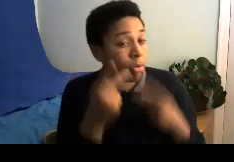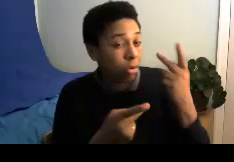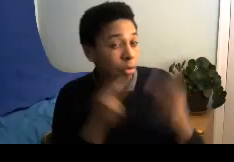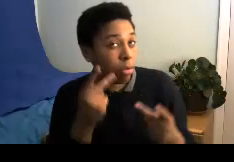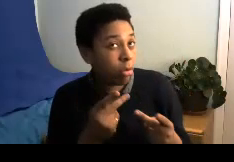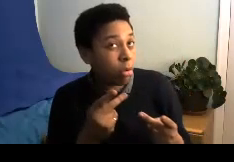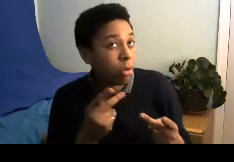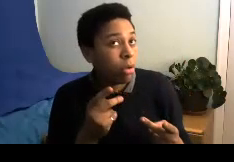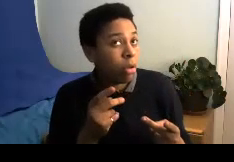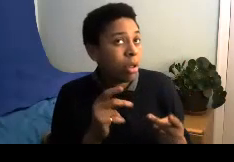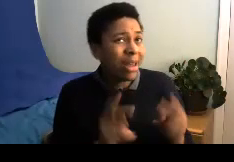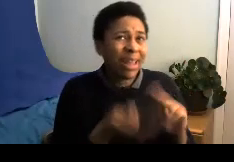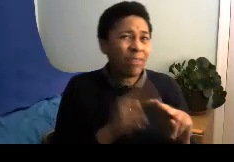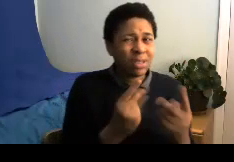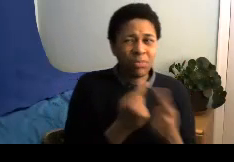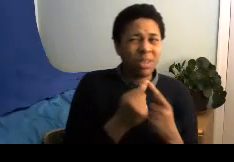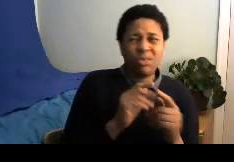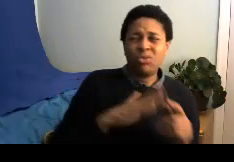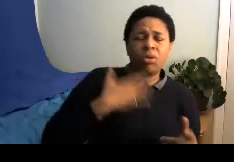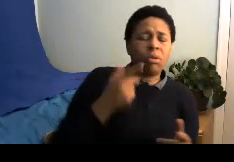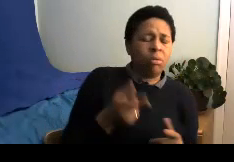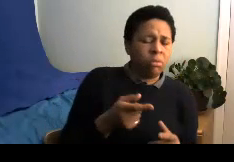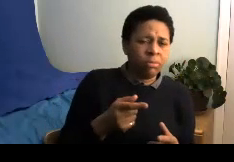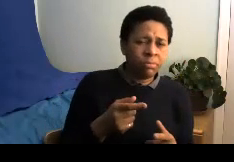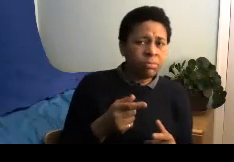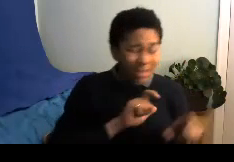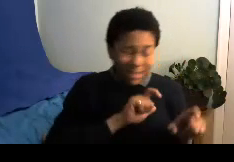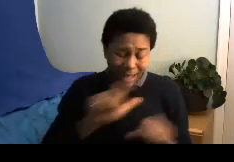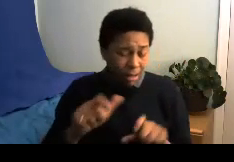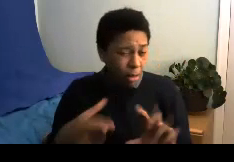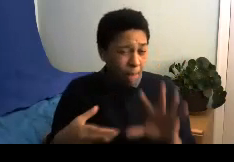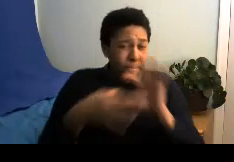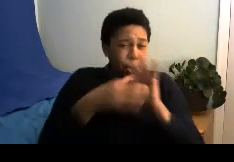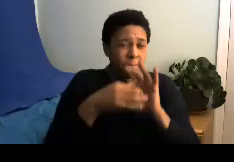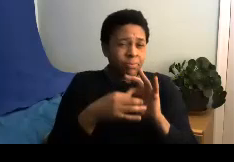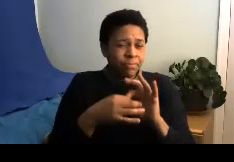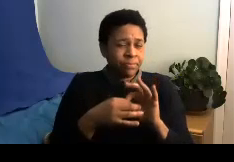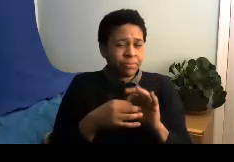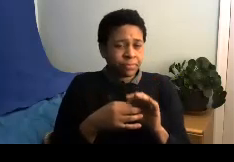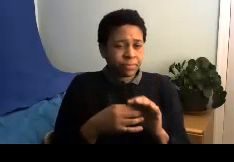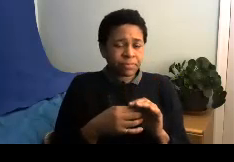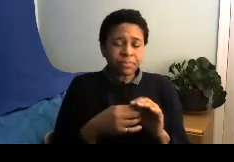really like, I was at the lyric theater just before the first